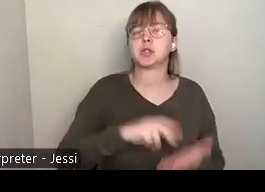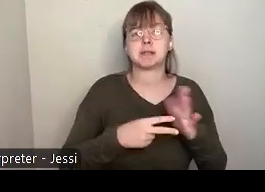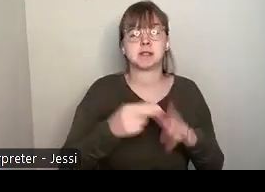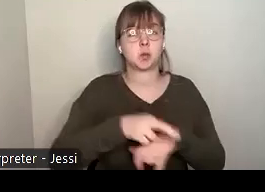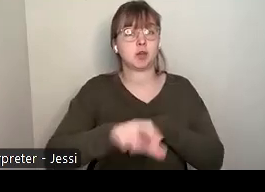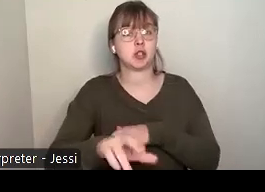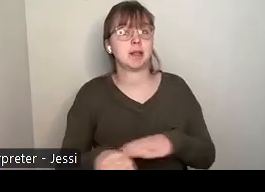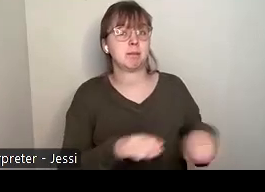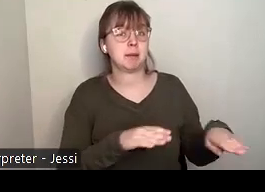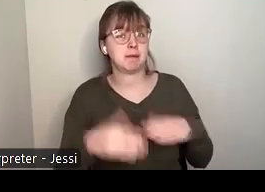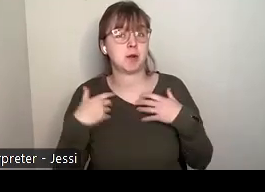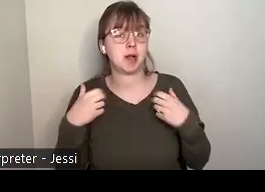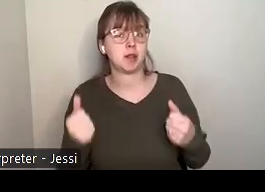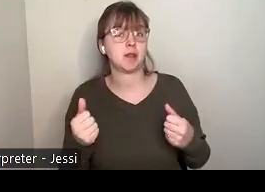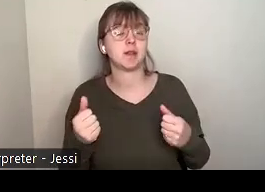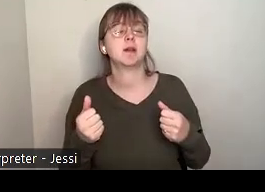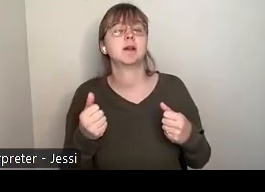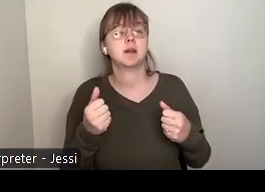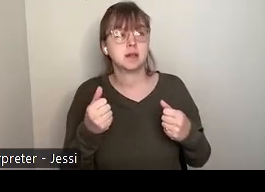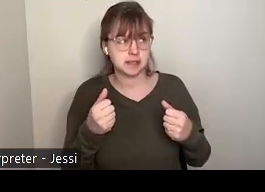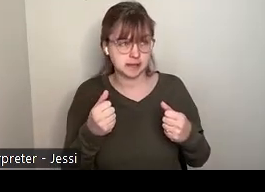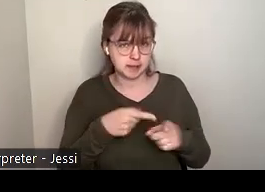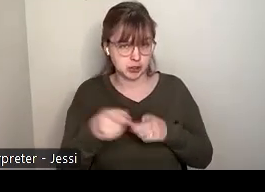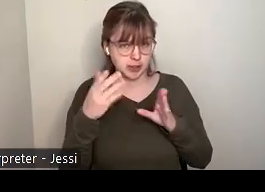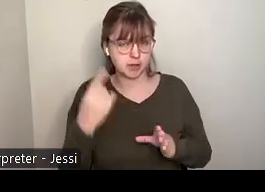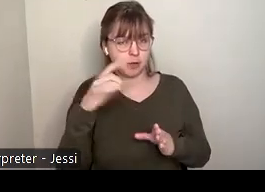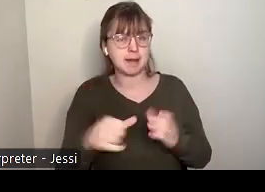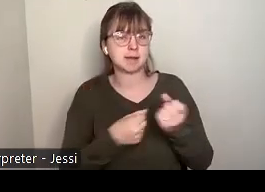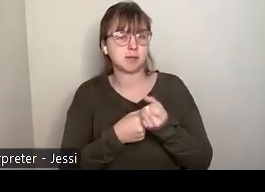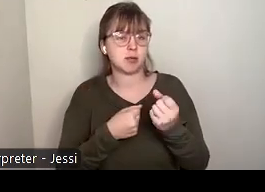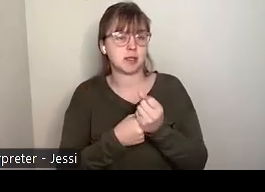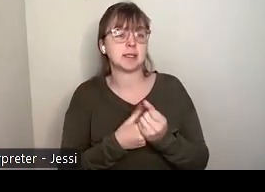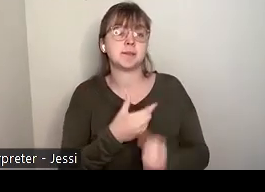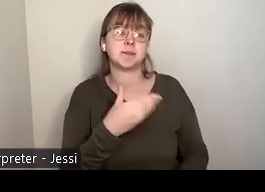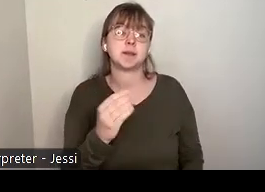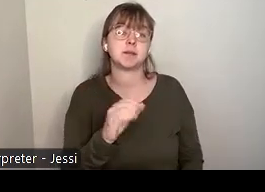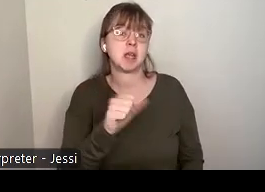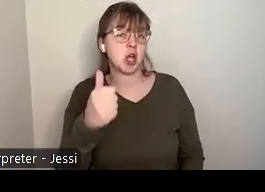some of that brief support um all of the other screenings were negative but she's a firsttime